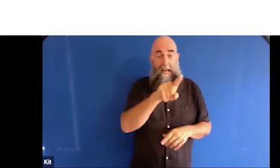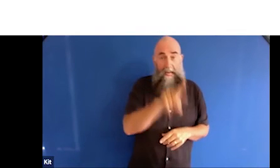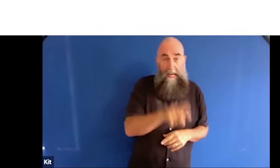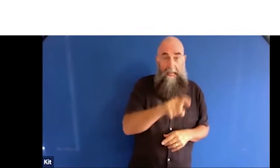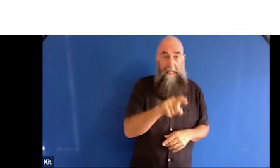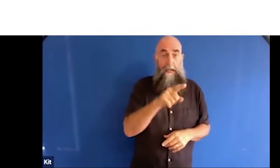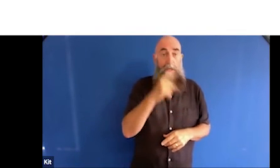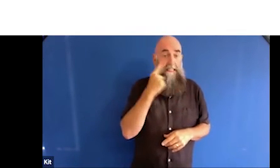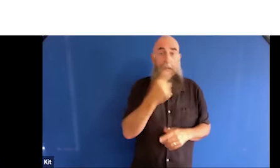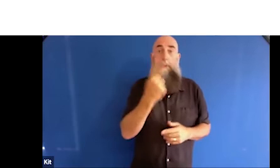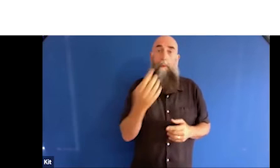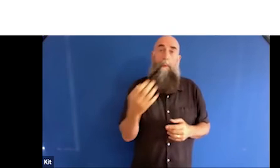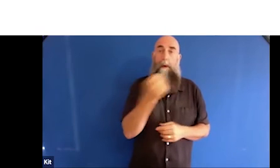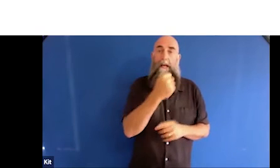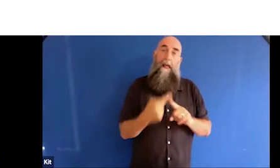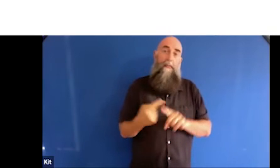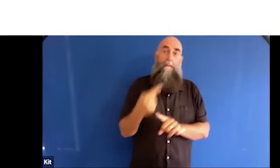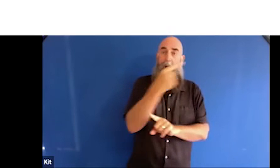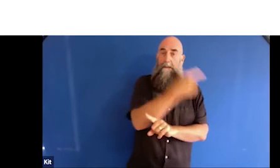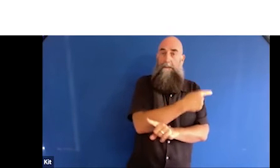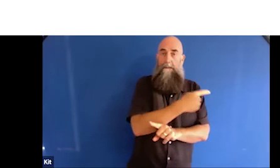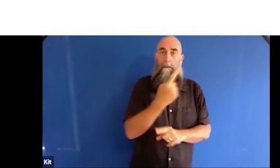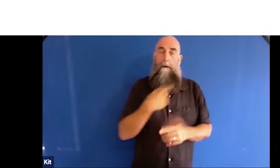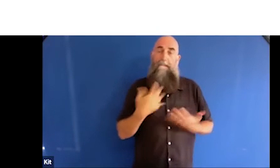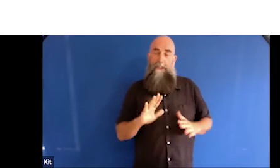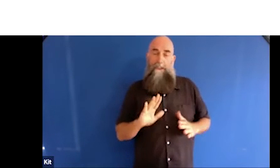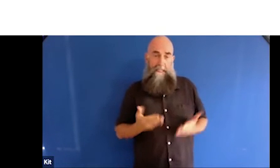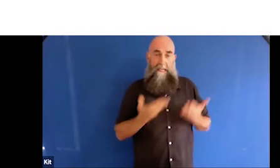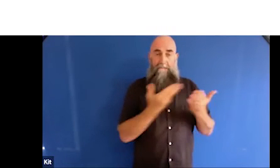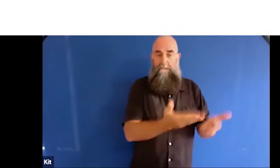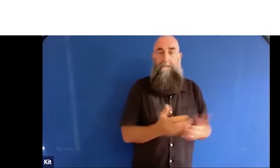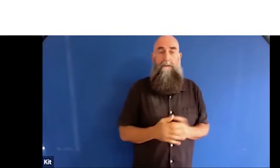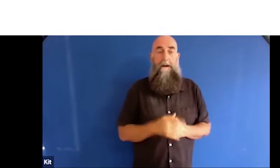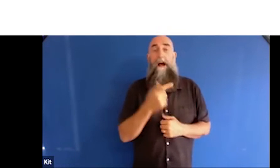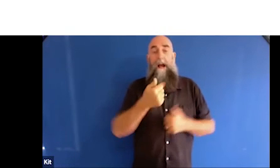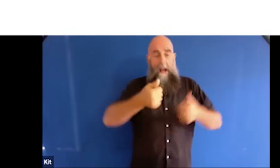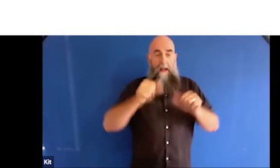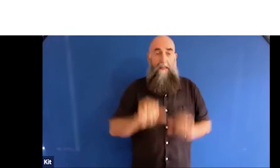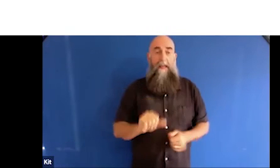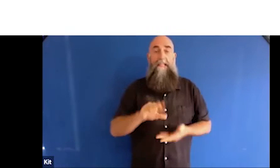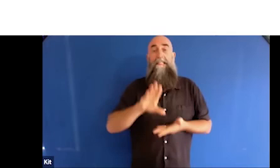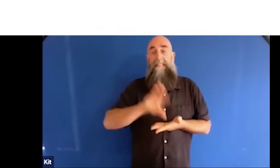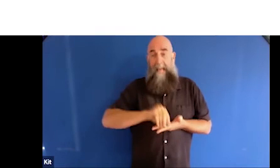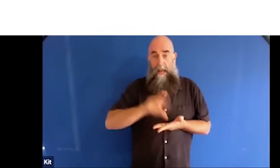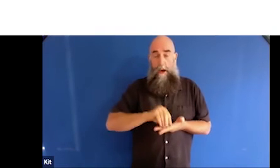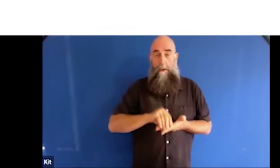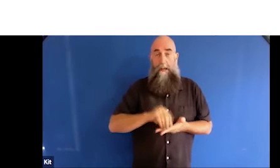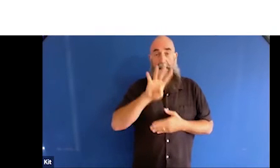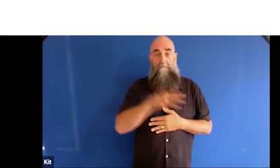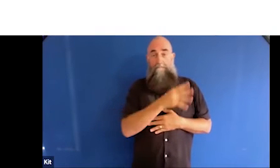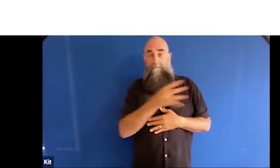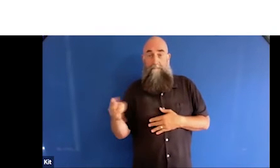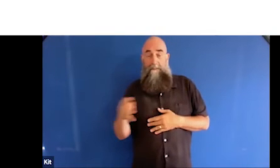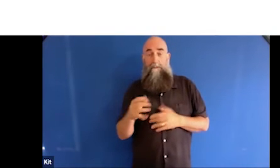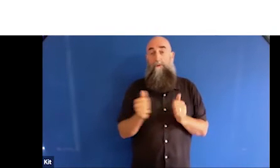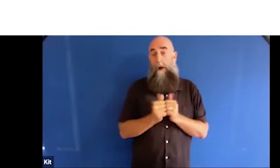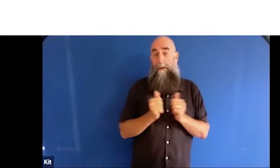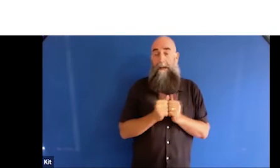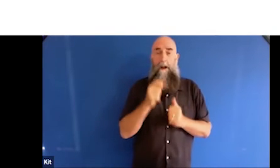the past. It opens in Excel spreadsheet. You can do your research on who they were.